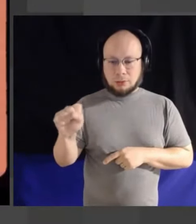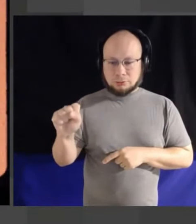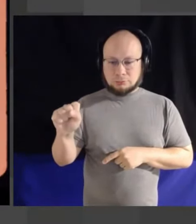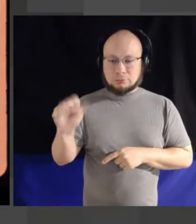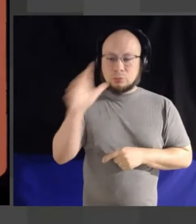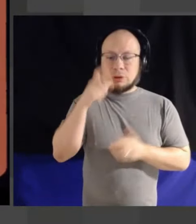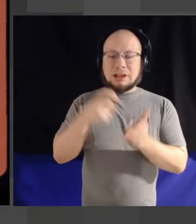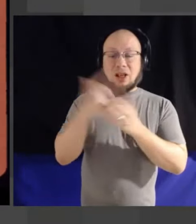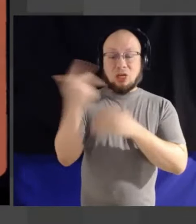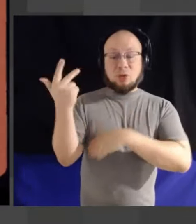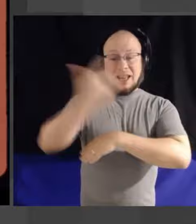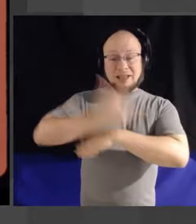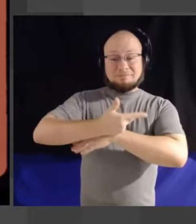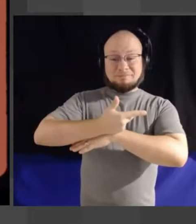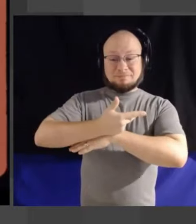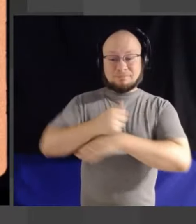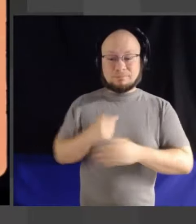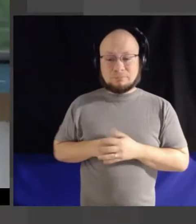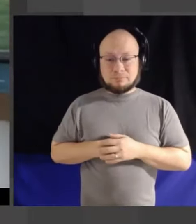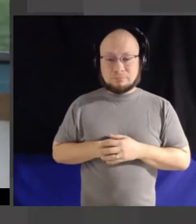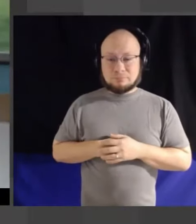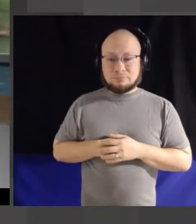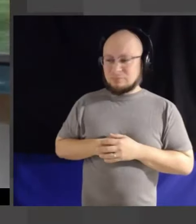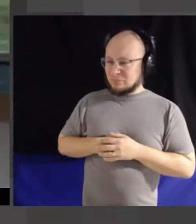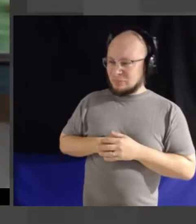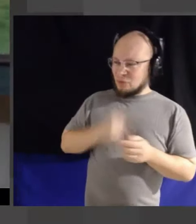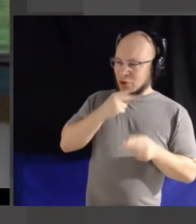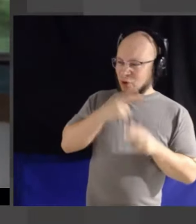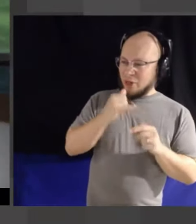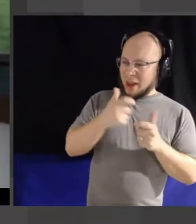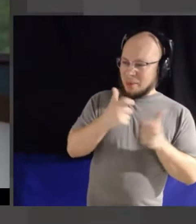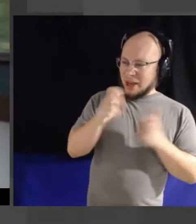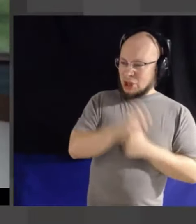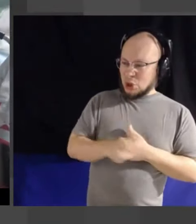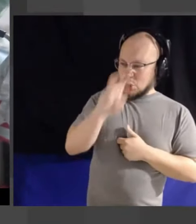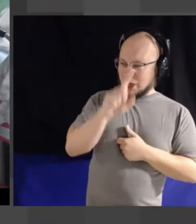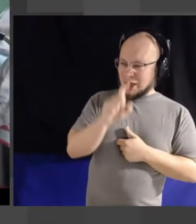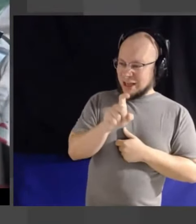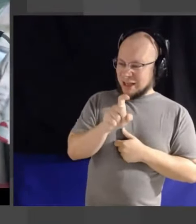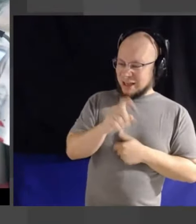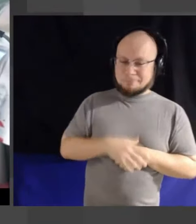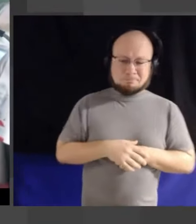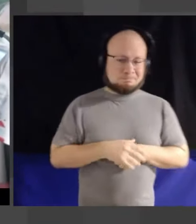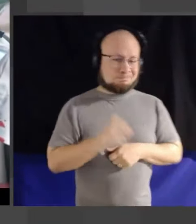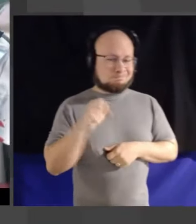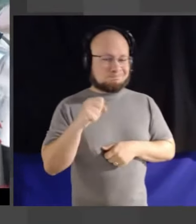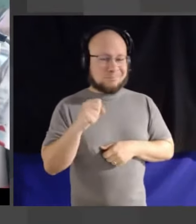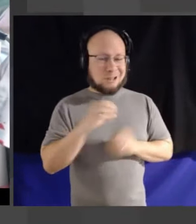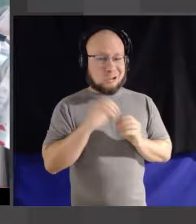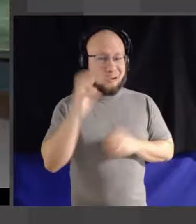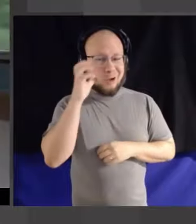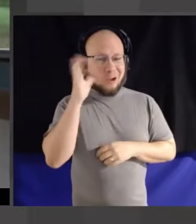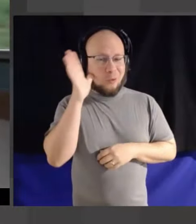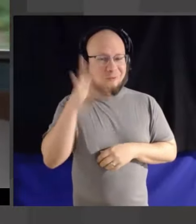GOING TO TAKE US THREE WHOLE DAYS. I'LL BE HONEST MATE. WOULD YOU CLASSIFY THIS AS A GRAND TOUR? WELL, YES.